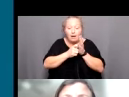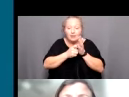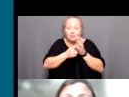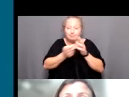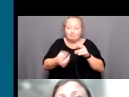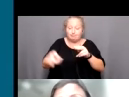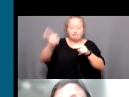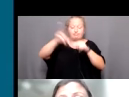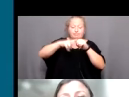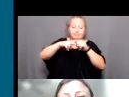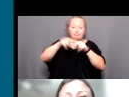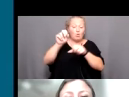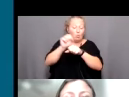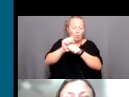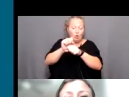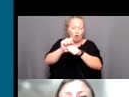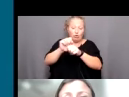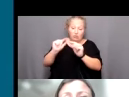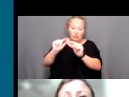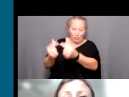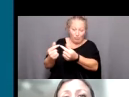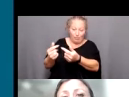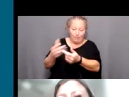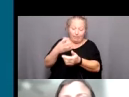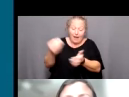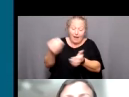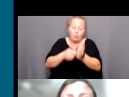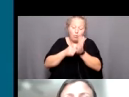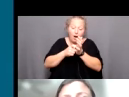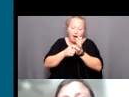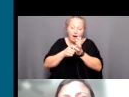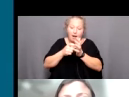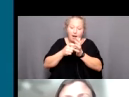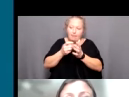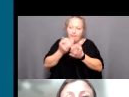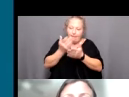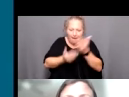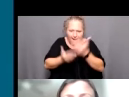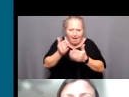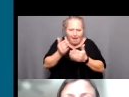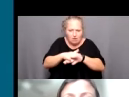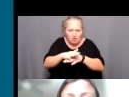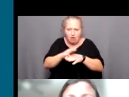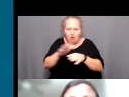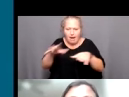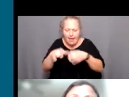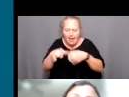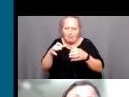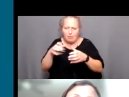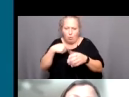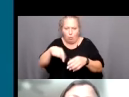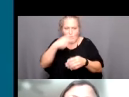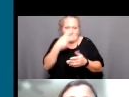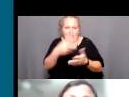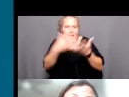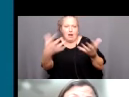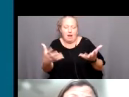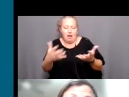an up skilled workforce and also will also still require the manual labor that we see so